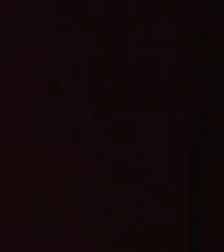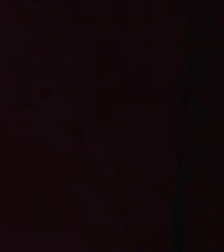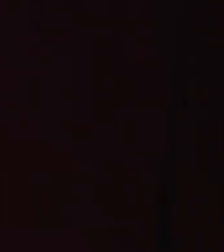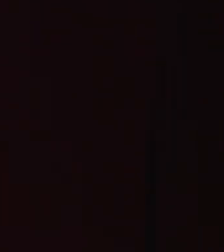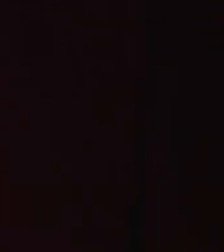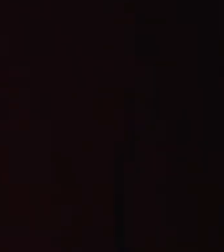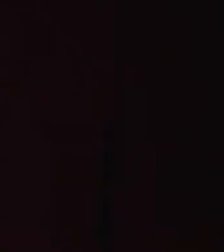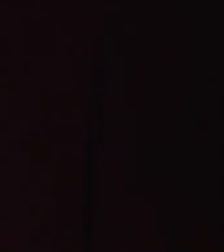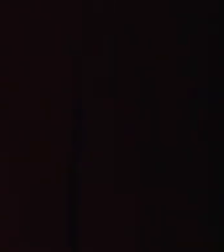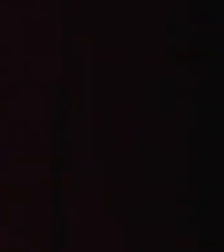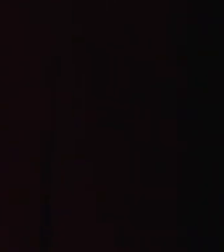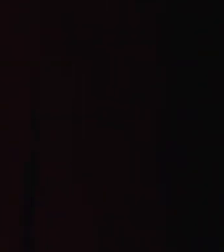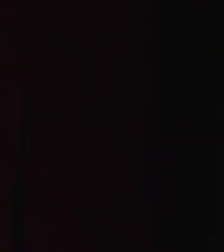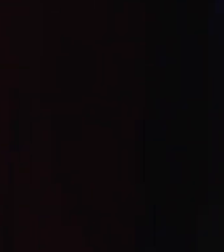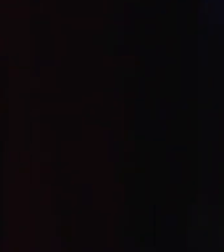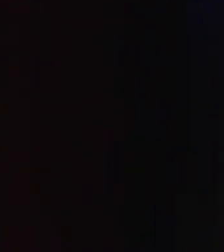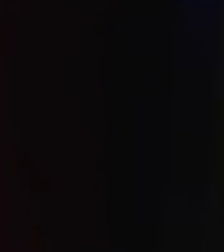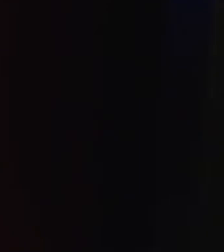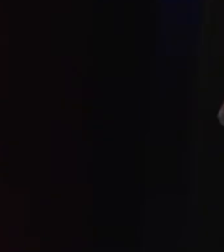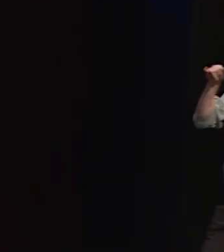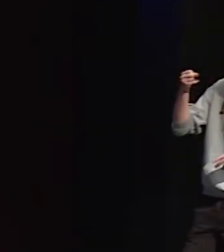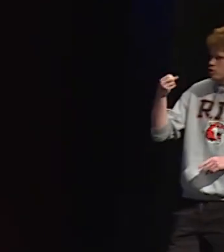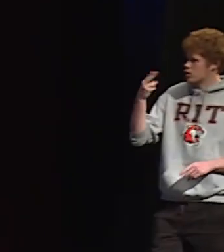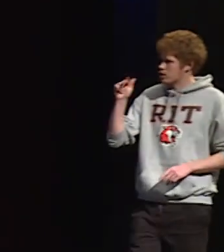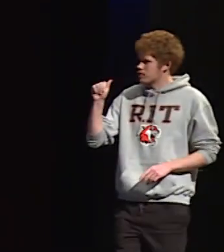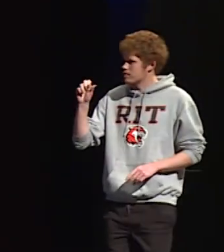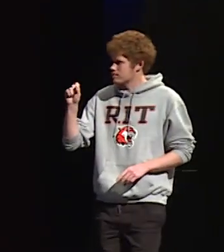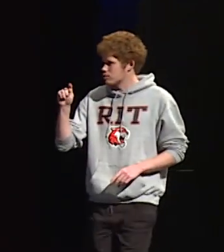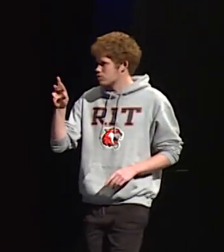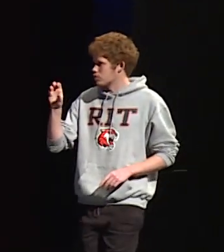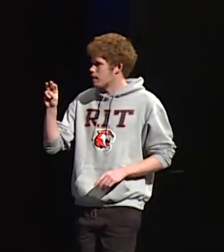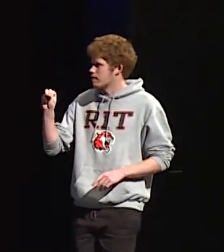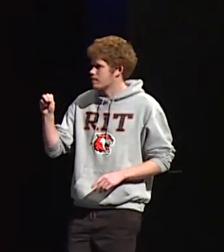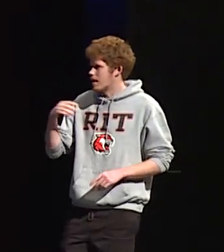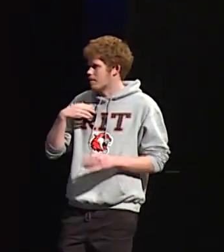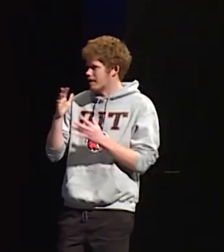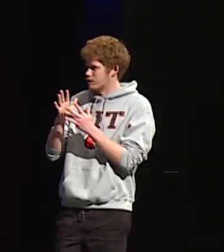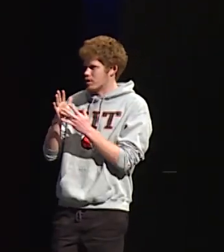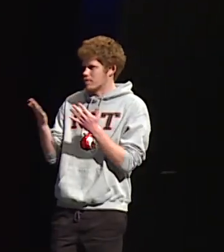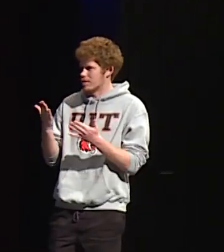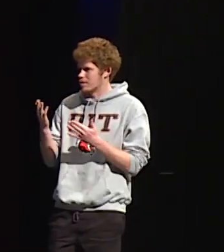OK. I think we're running low on time. My name is Joshua.